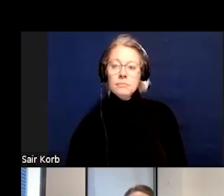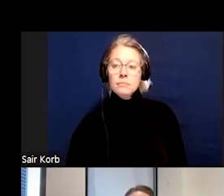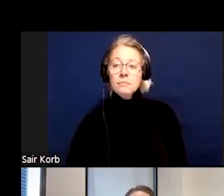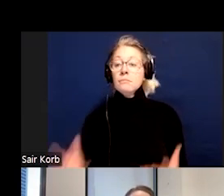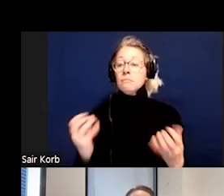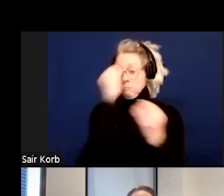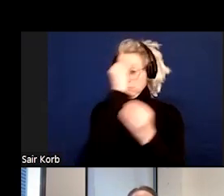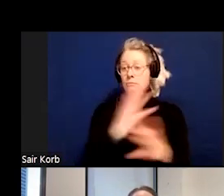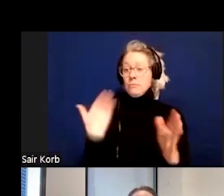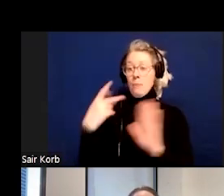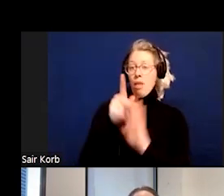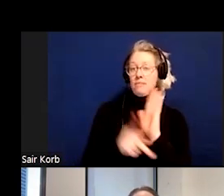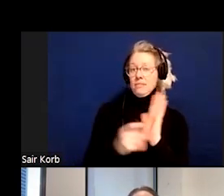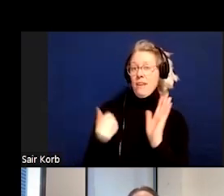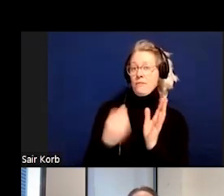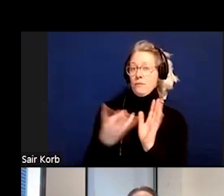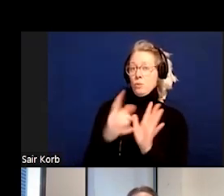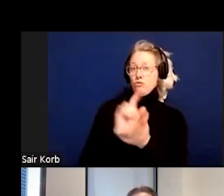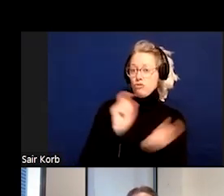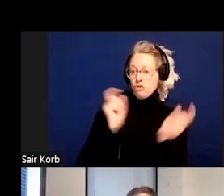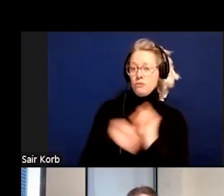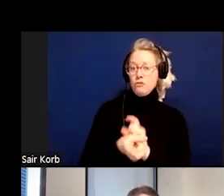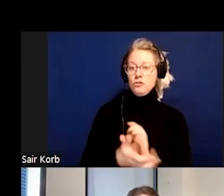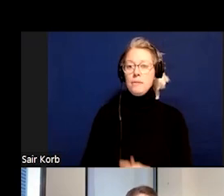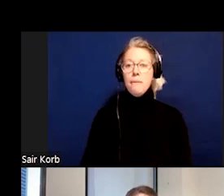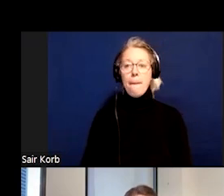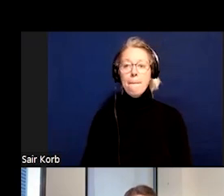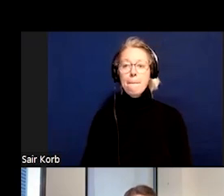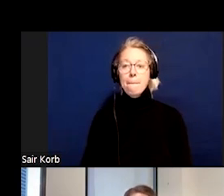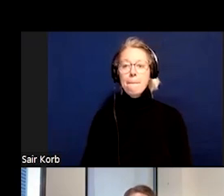programs. The first is that you will note that we have moved our grant program deadlines,